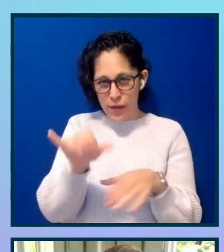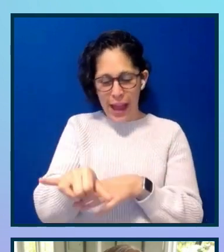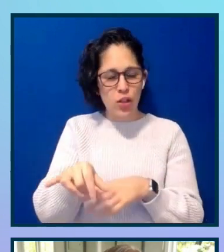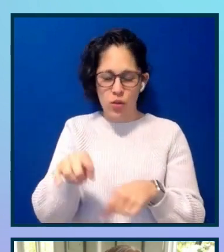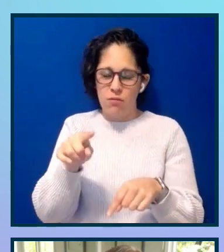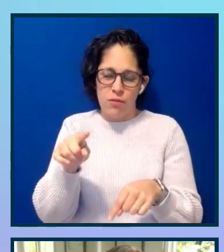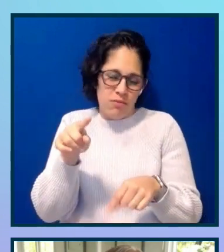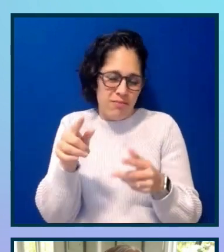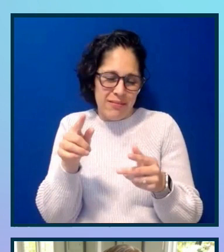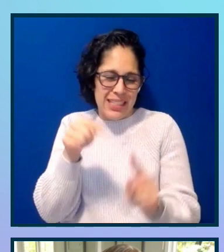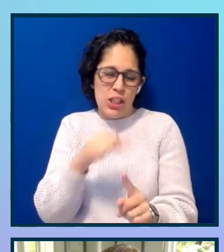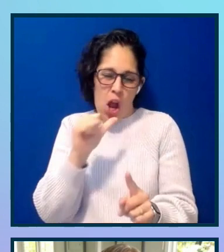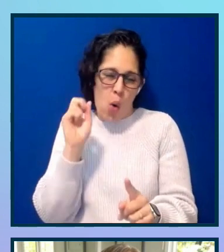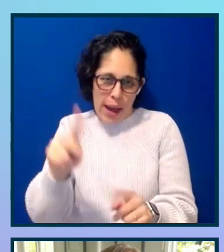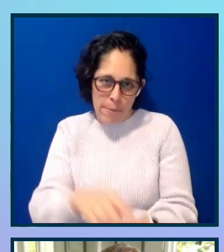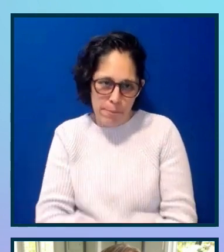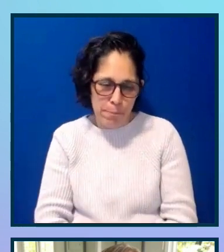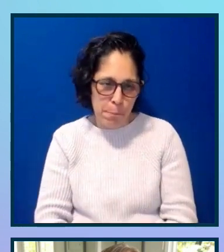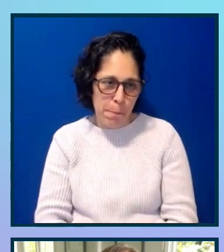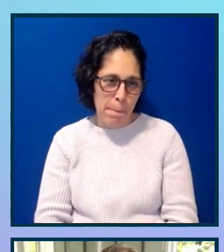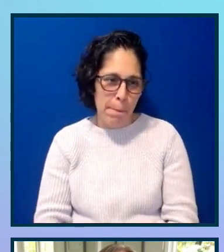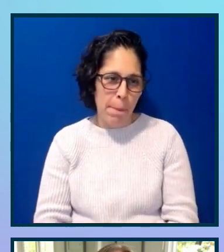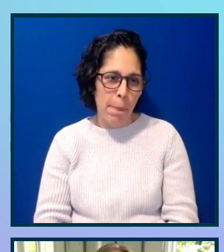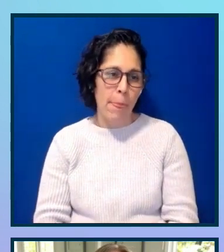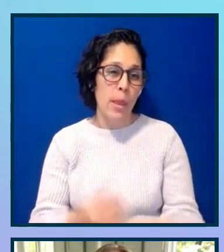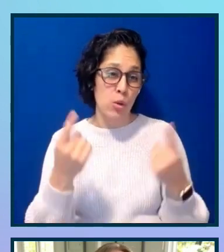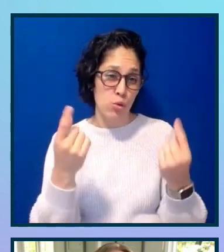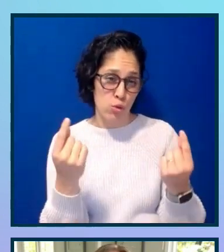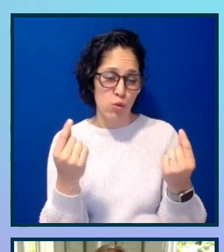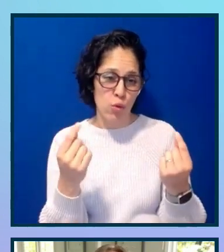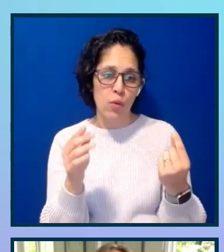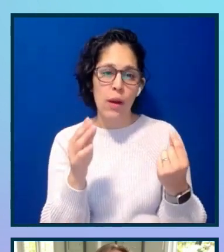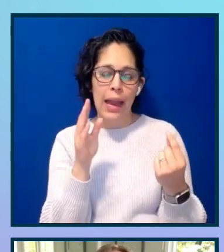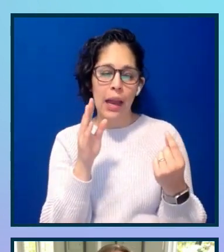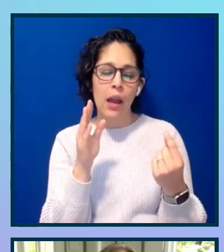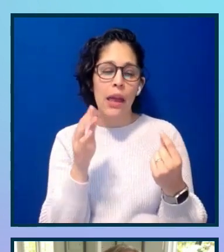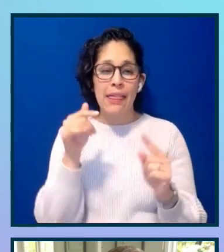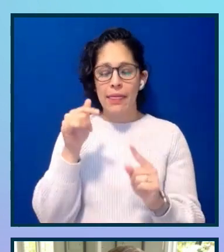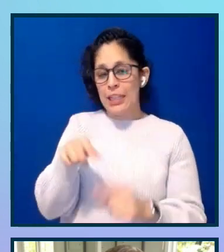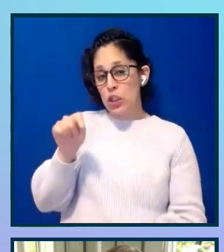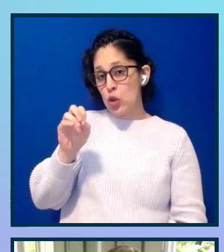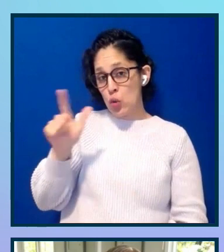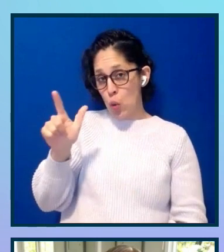So what I'm gonna do is go into what this tool does for you today